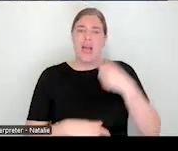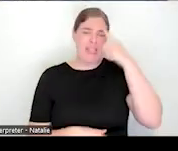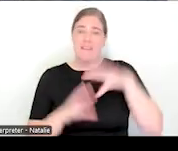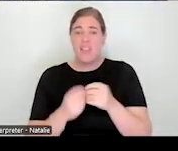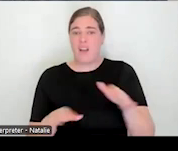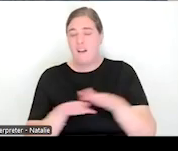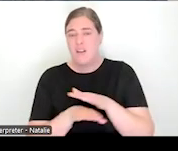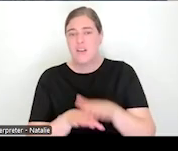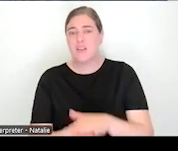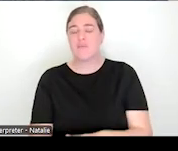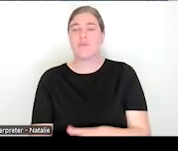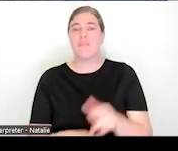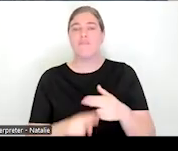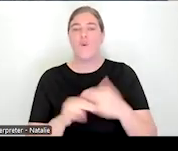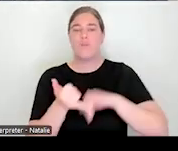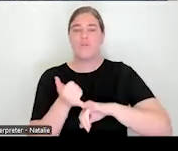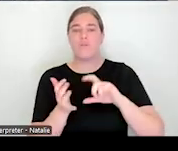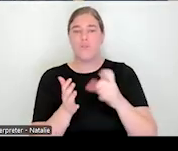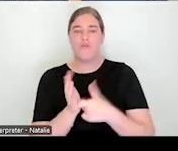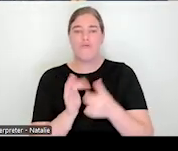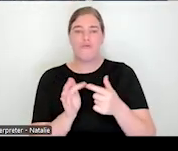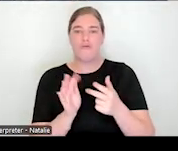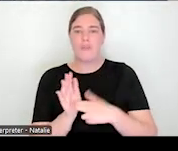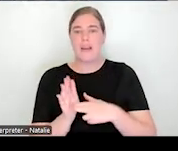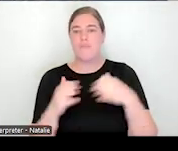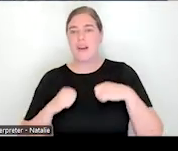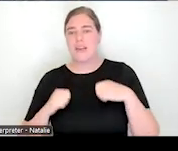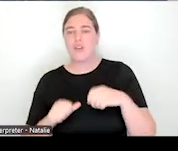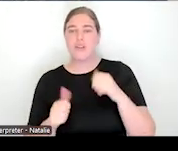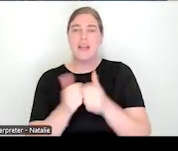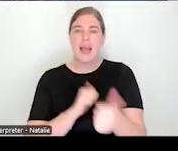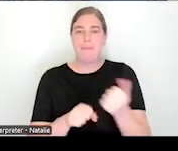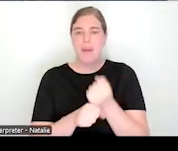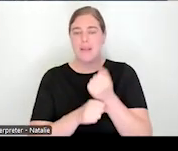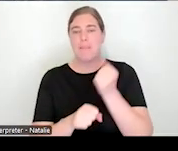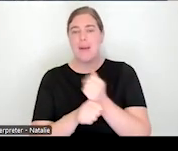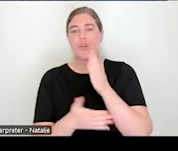Screen practitioners and game makers, make sure that you sign up to Creative Australia's social